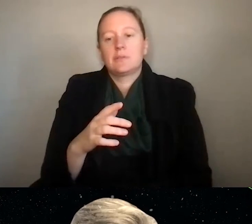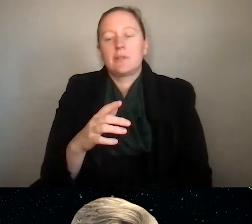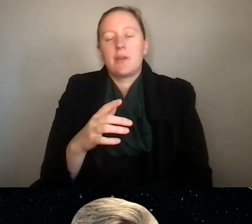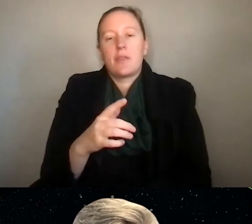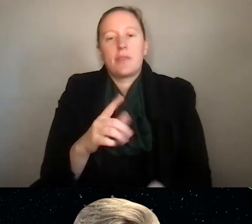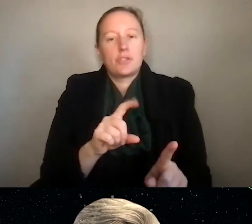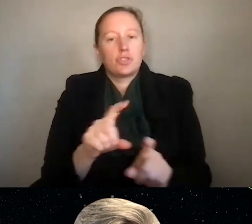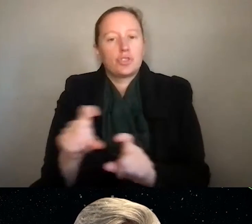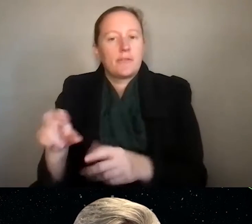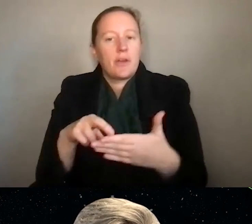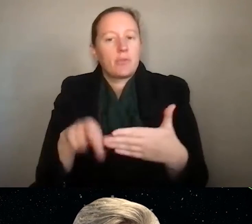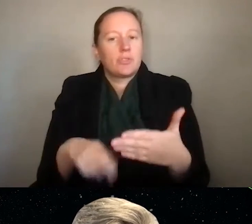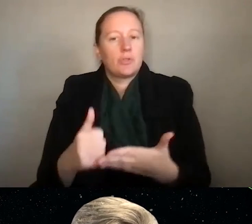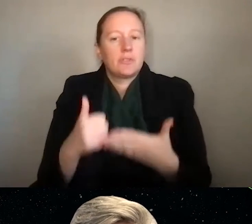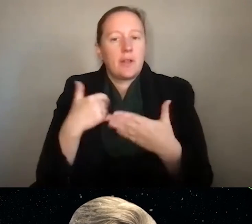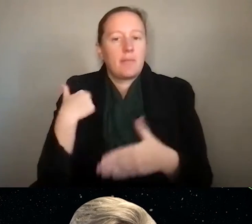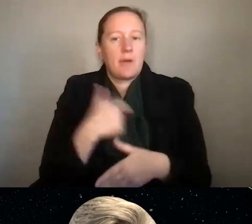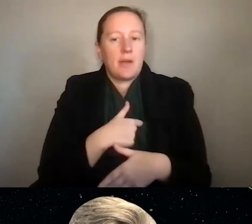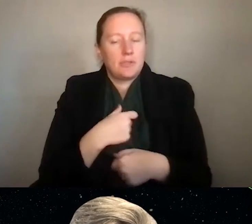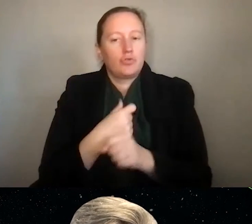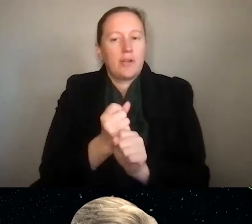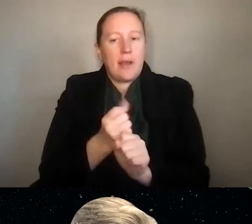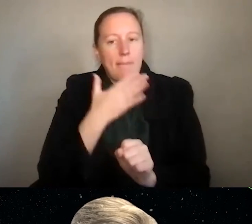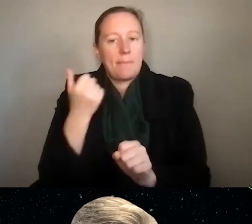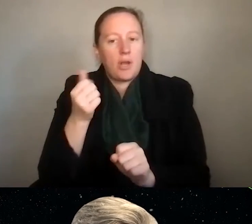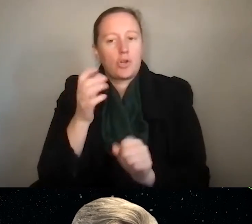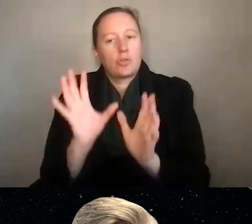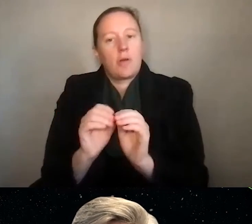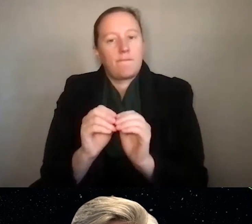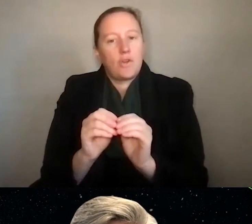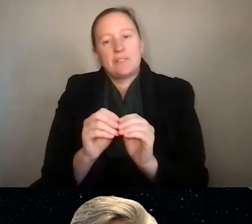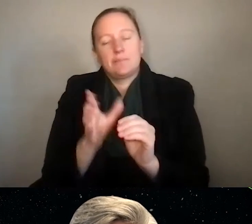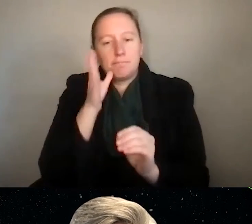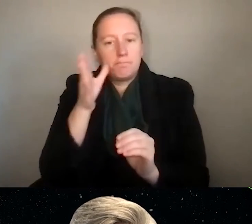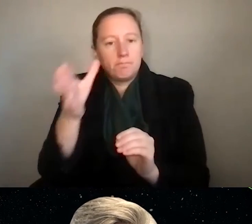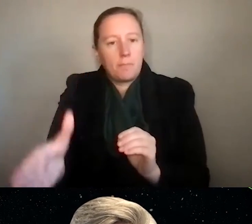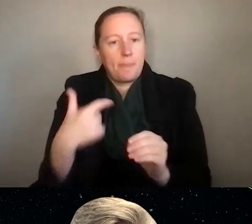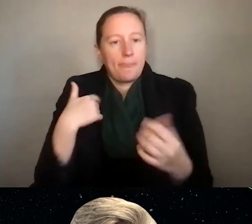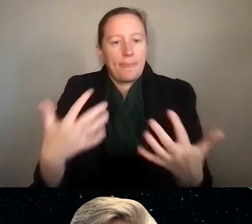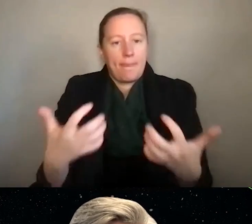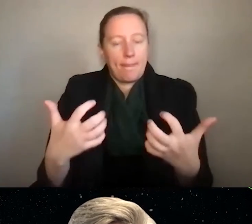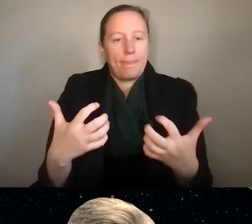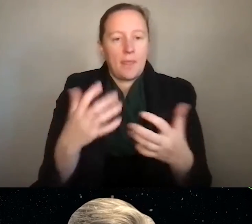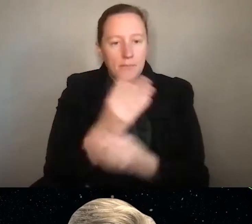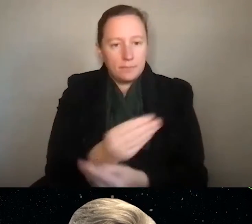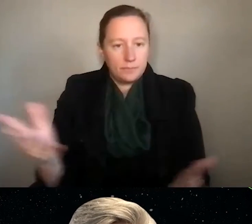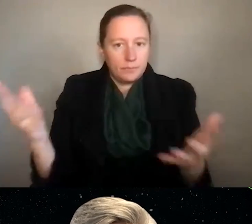really help us shape future conference sessions. I want to let everybody know that